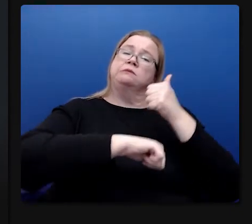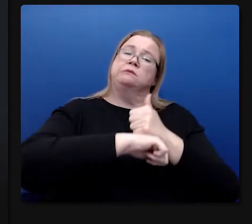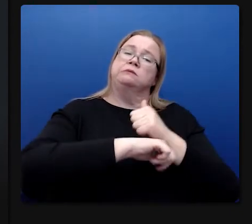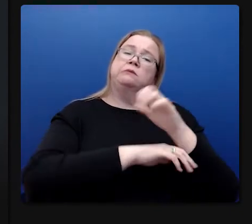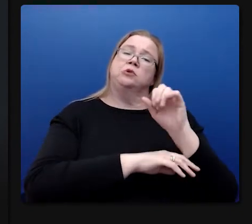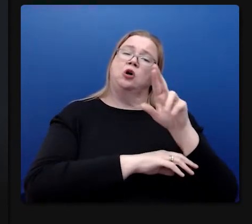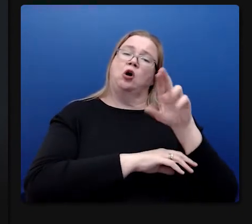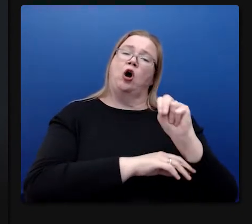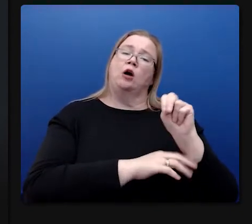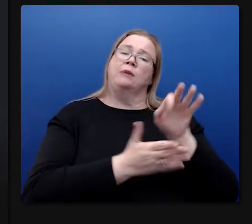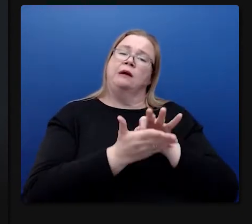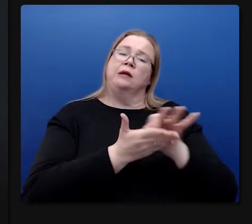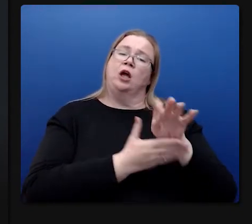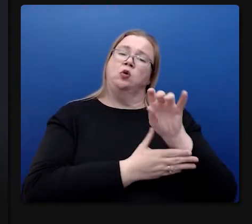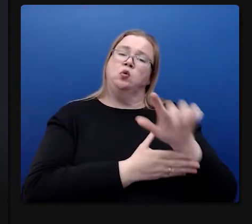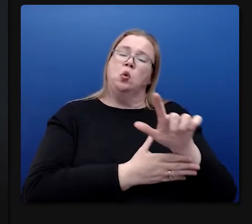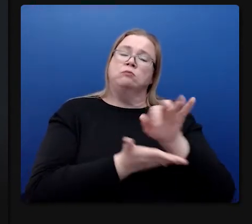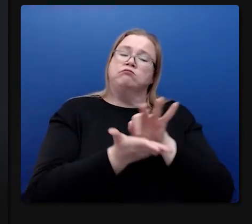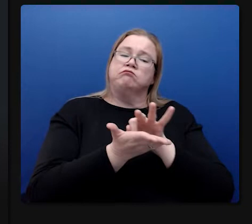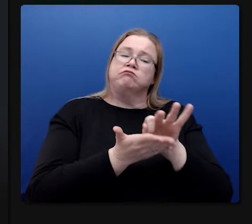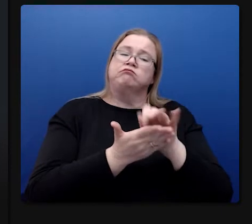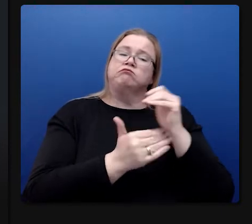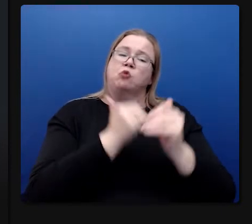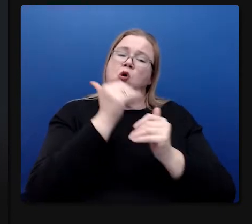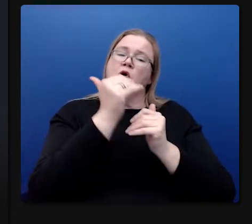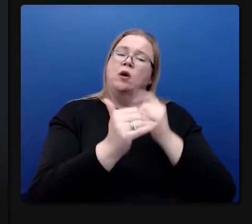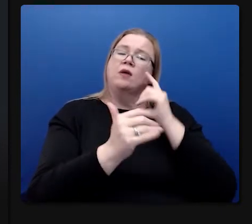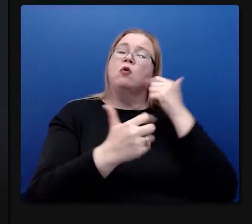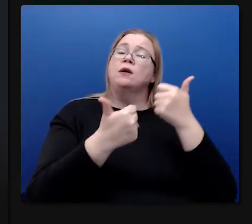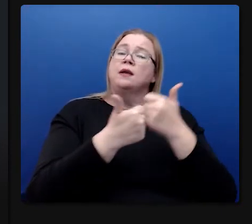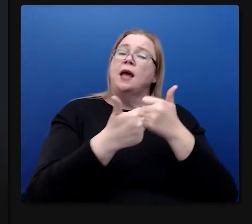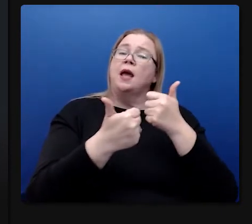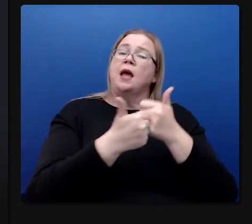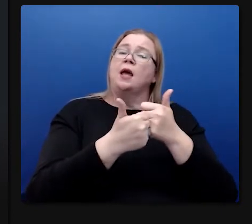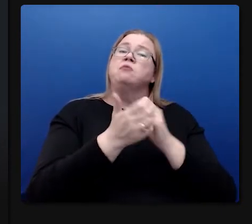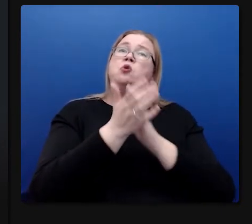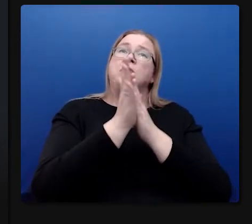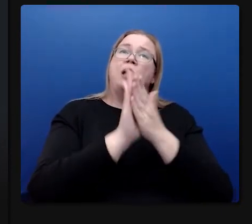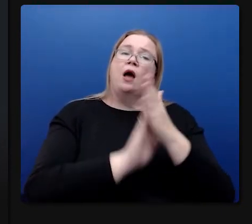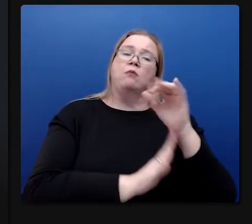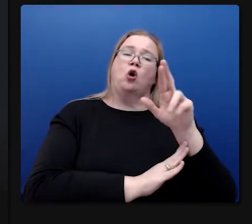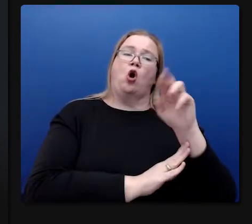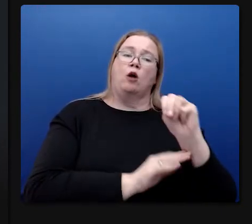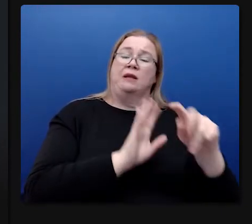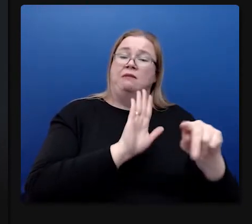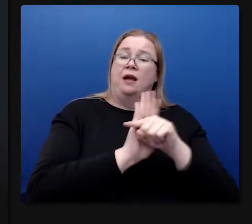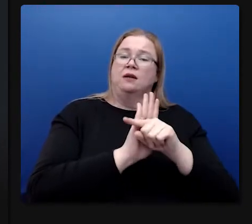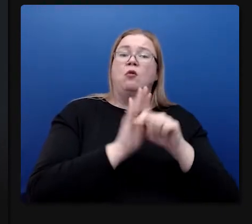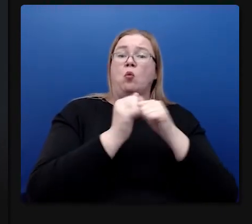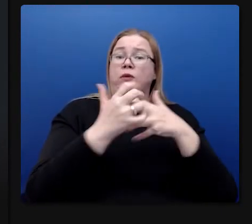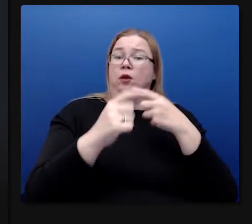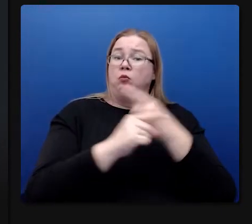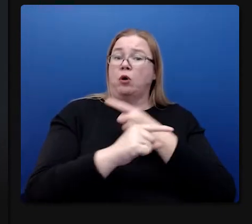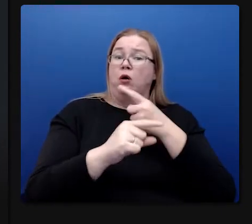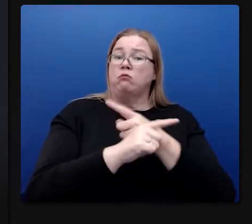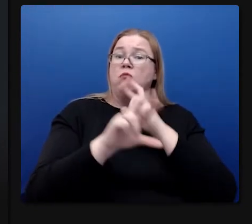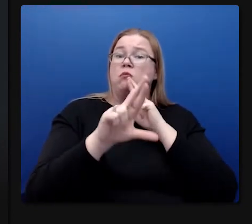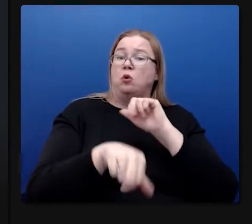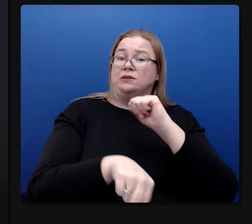carbon accounting tolling to track the progress of gaming towards carbon negative. Without the correct reporting in place,